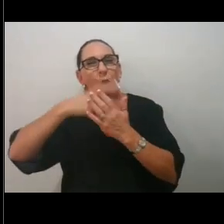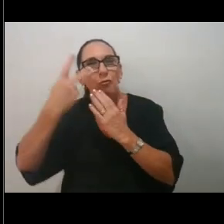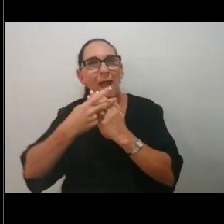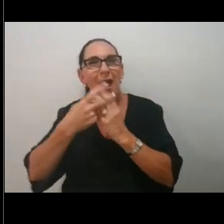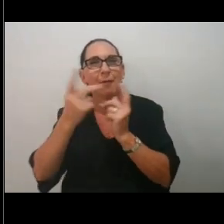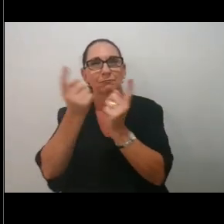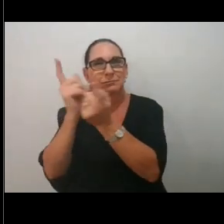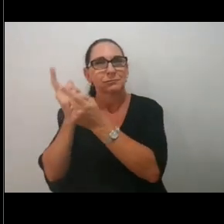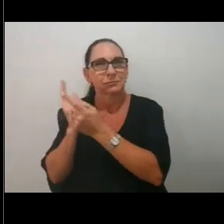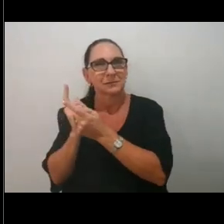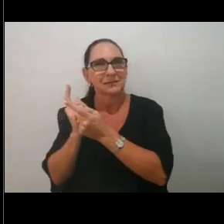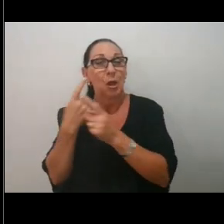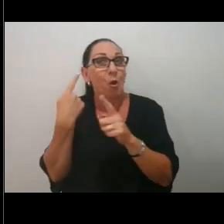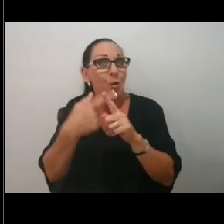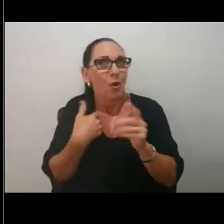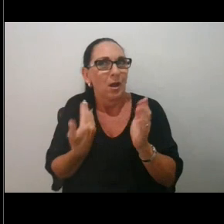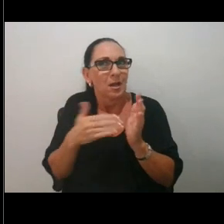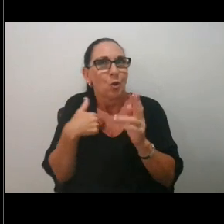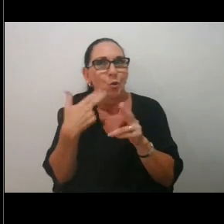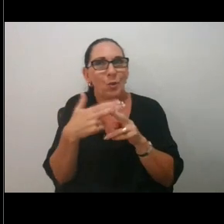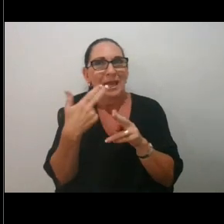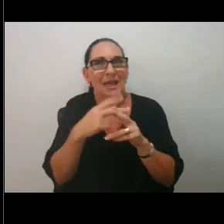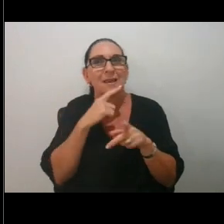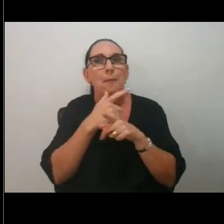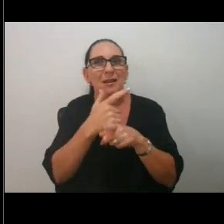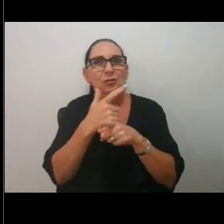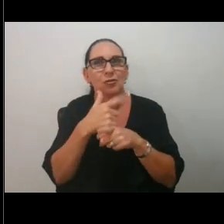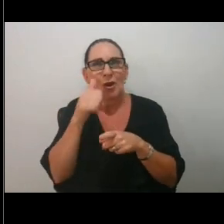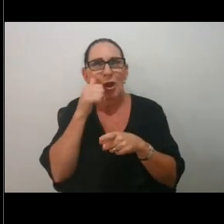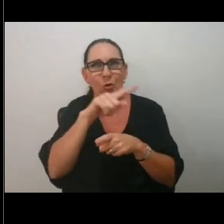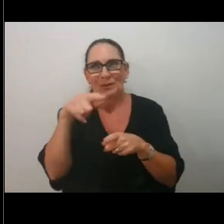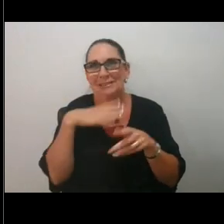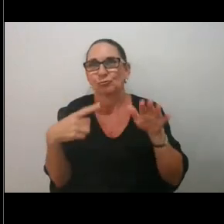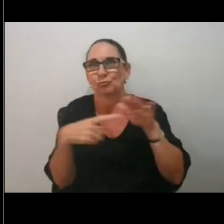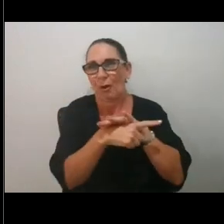mention and before a lot of you obviously say need to sign off that there's another program and the